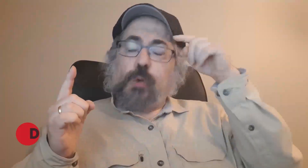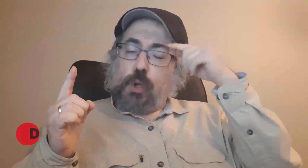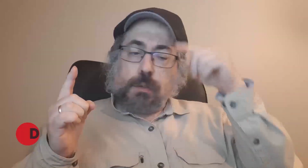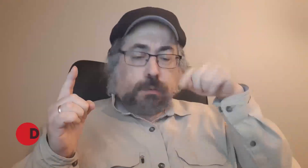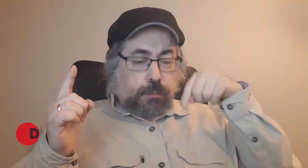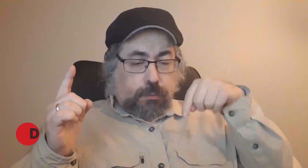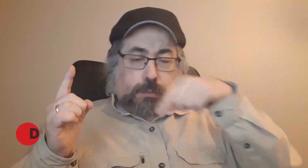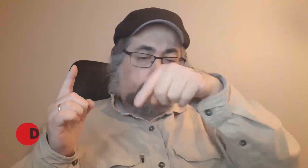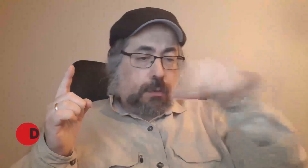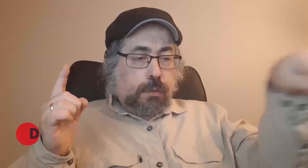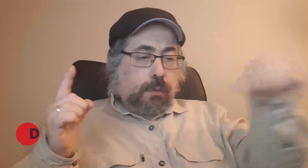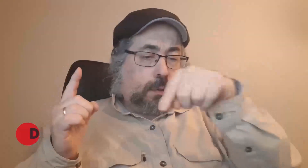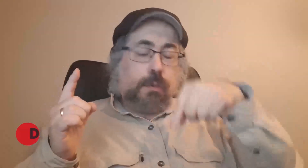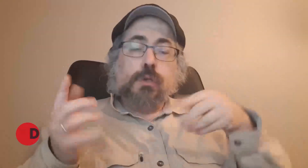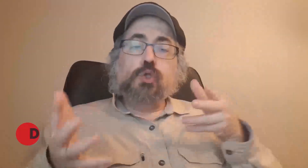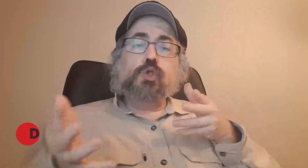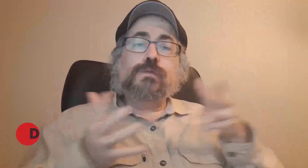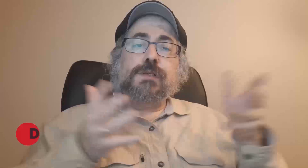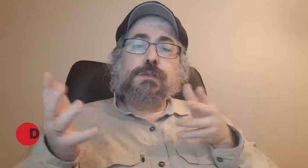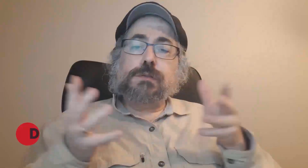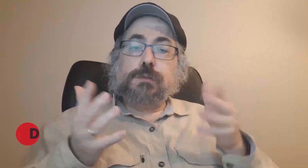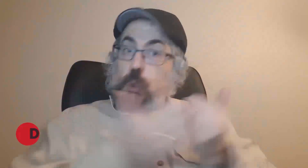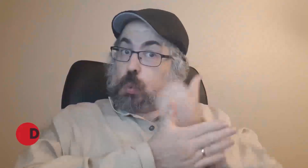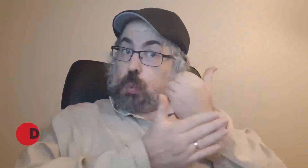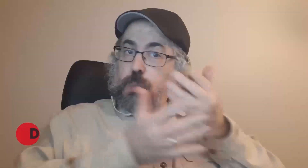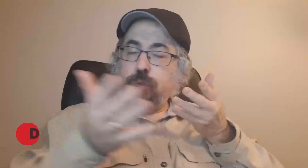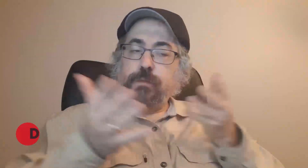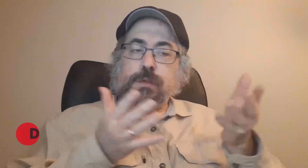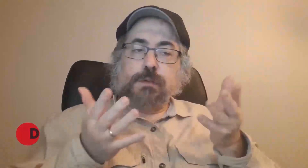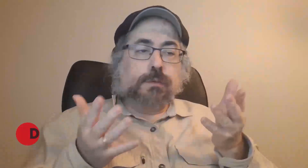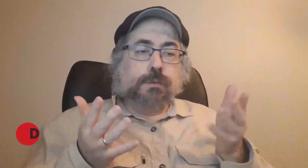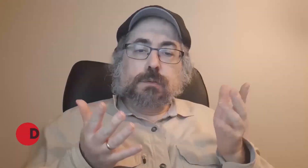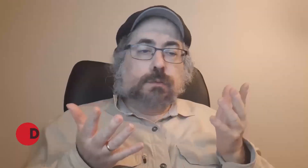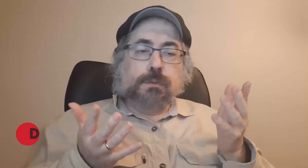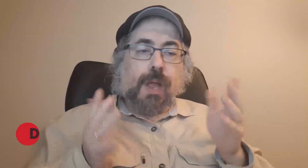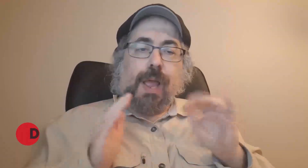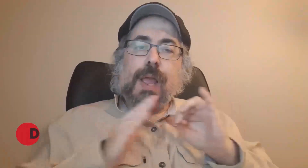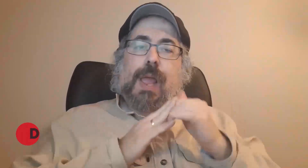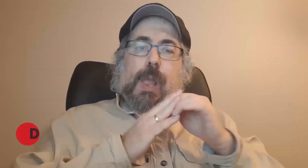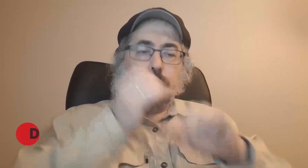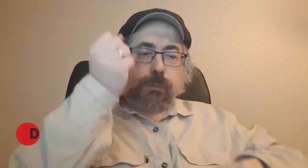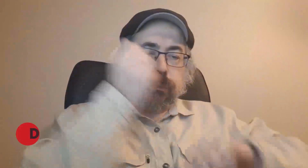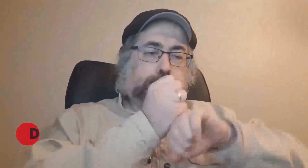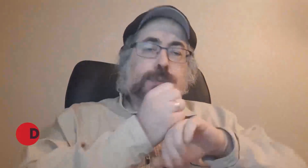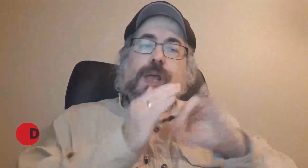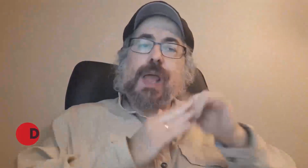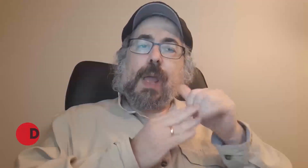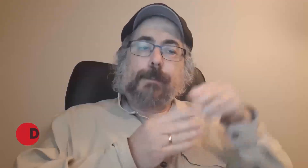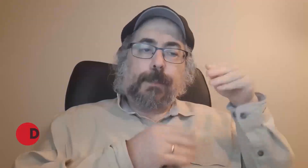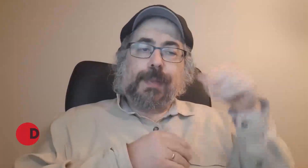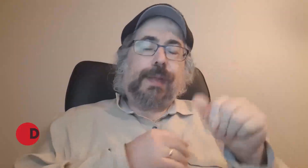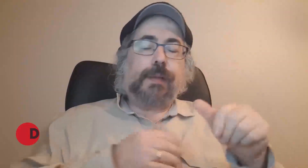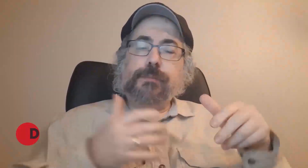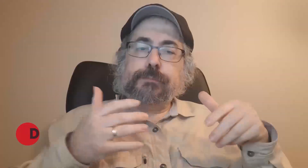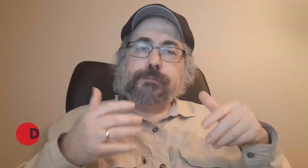VRS calls to new services.